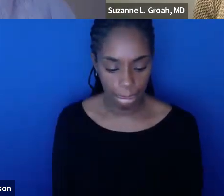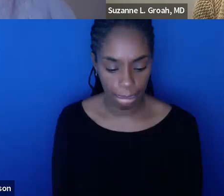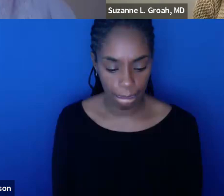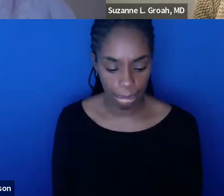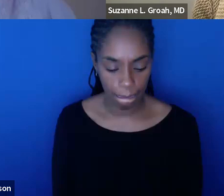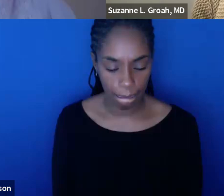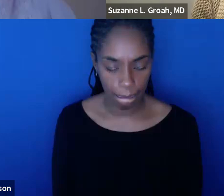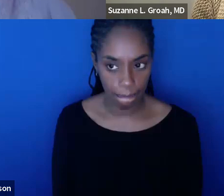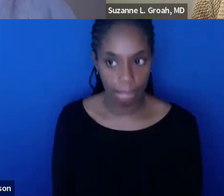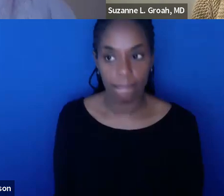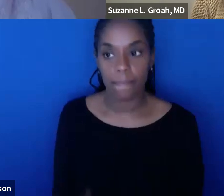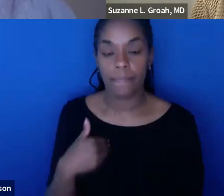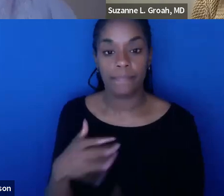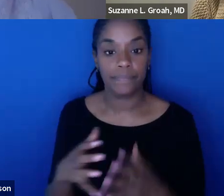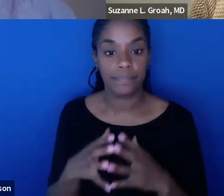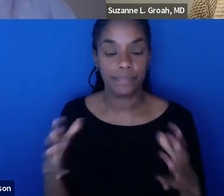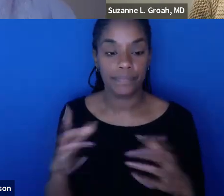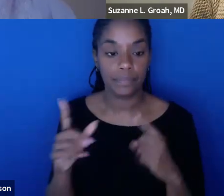they don't have symptoms of a UTI.